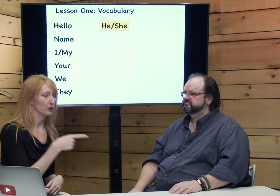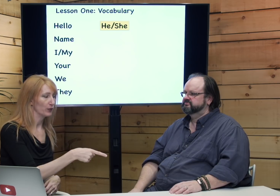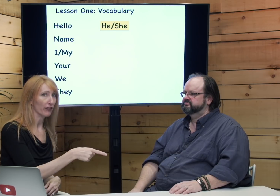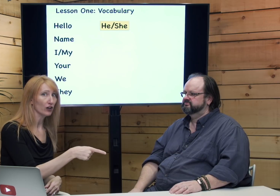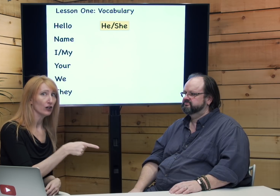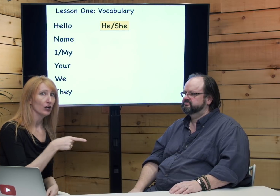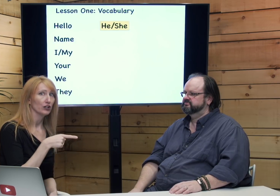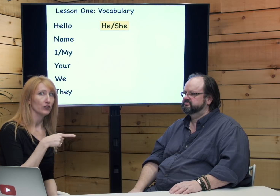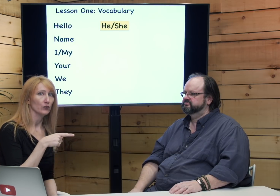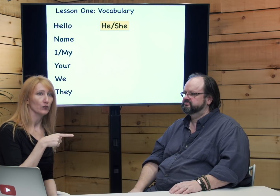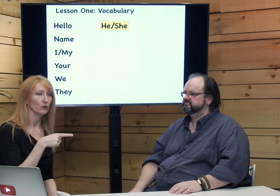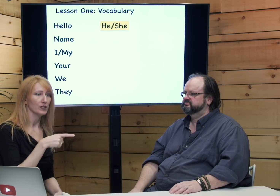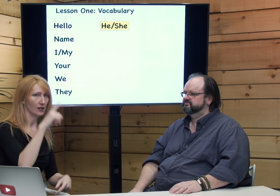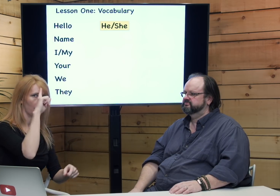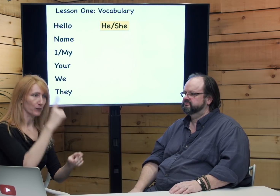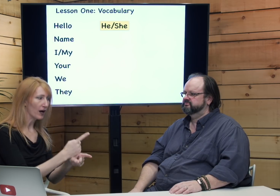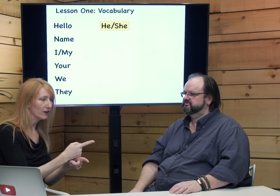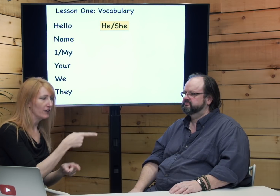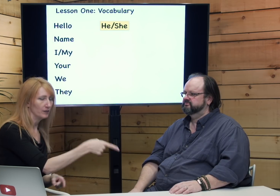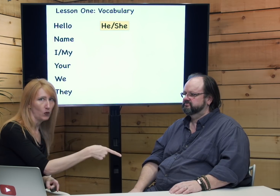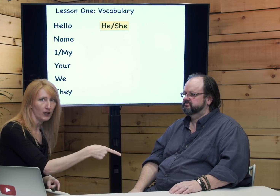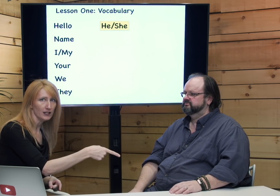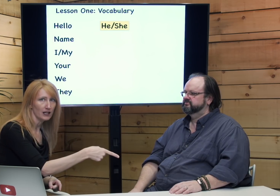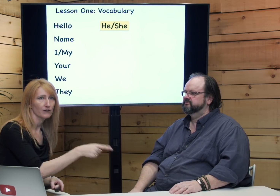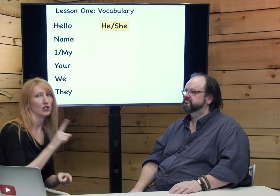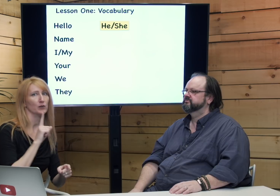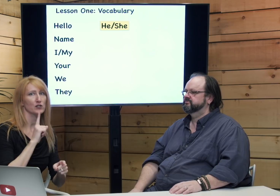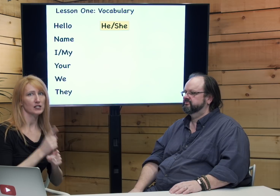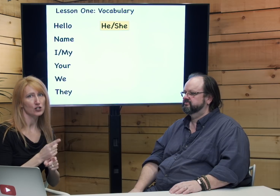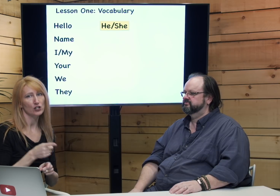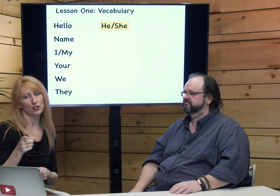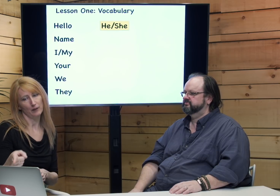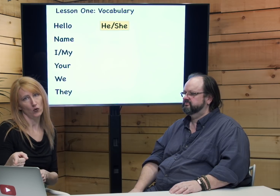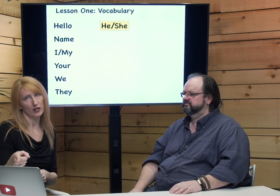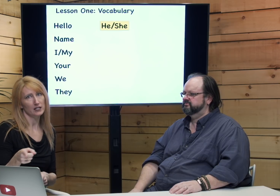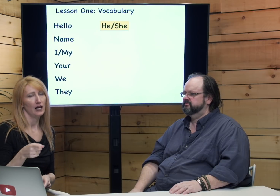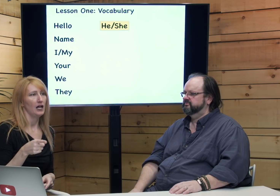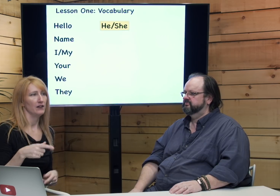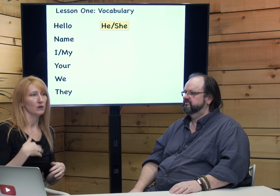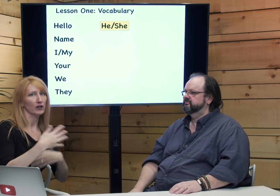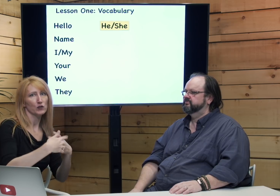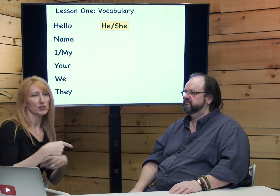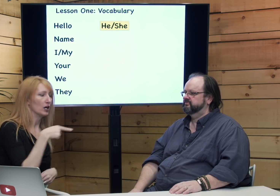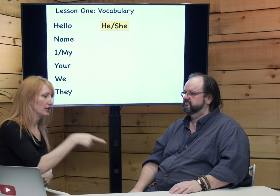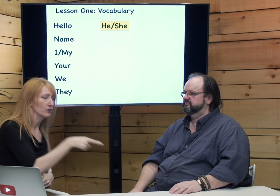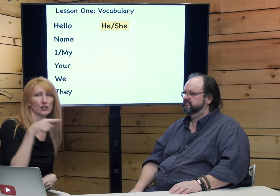your brother, you would sign brother and then point. And if you're talking about your sister and point. And then whatever you were talking you would just